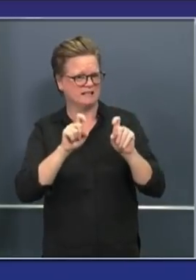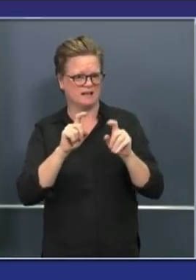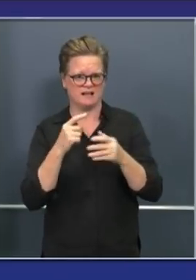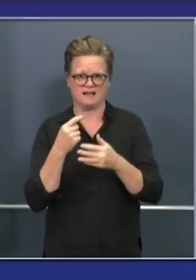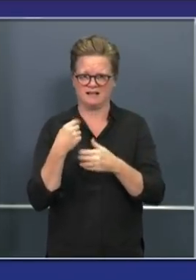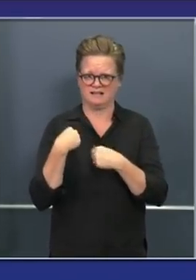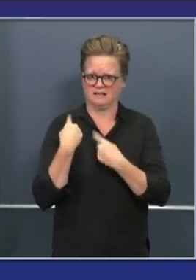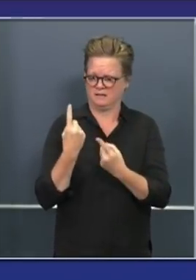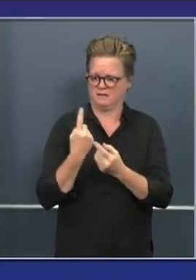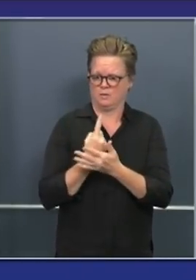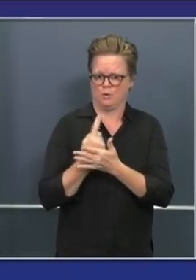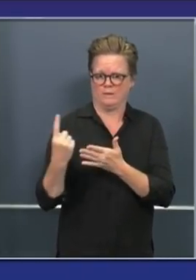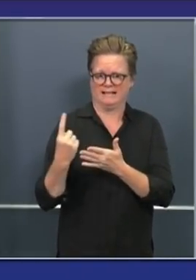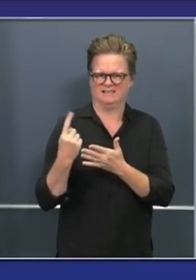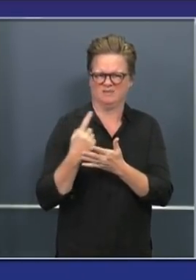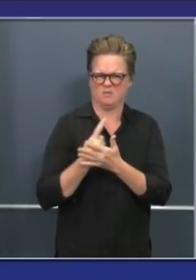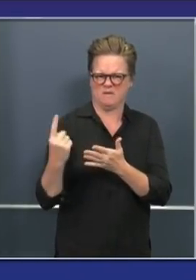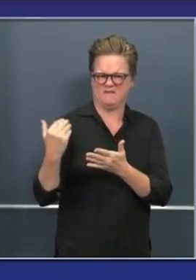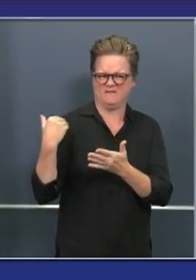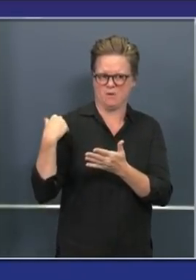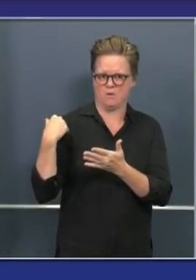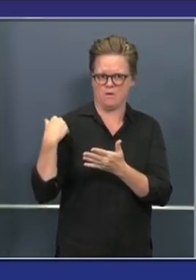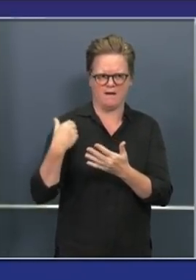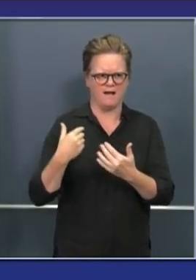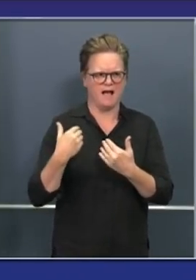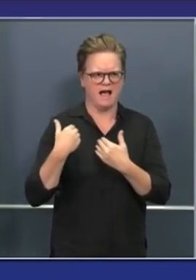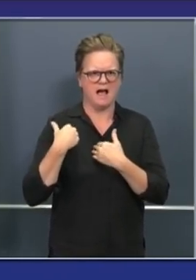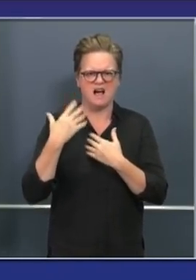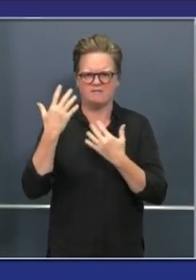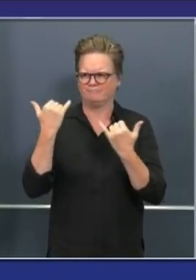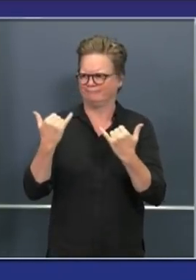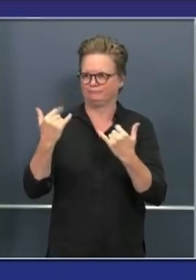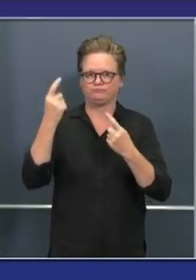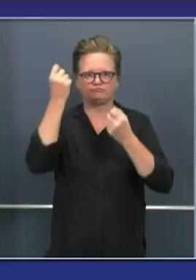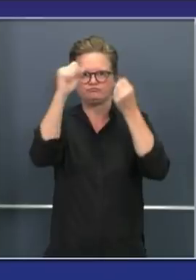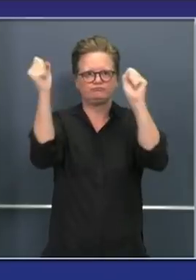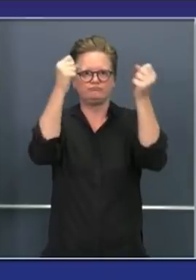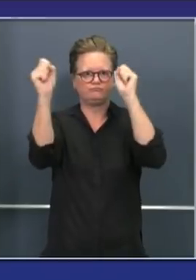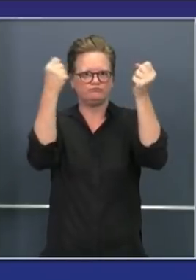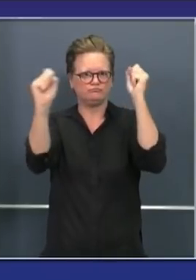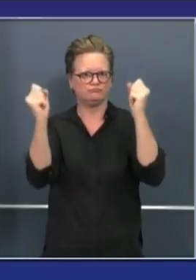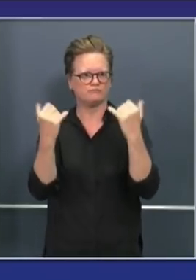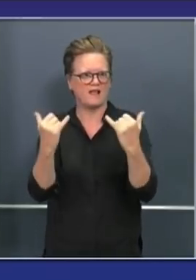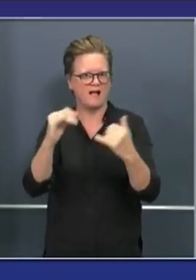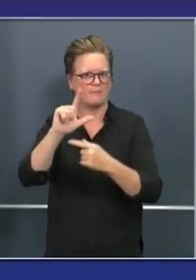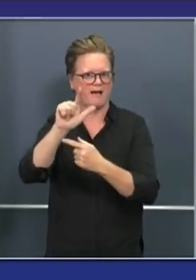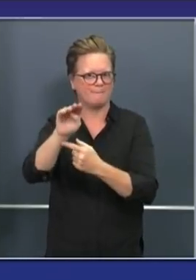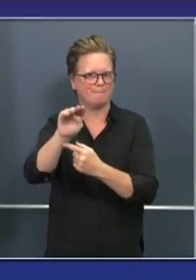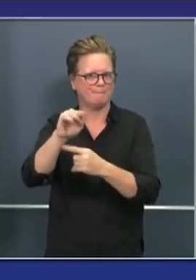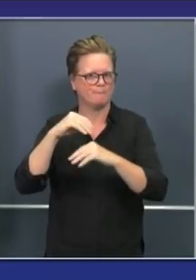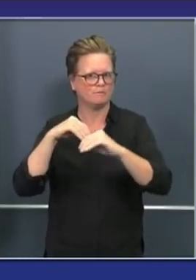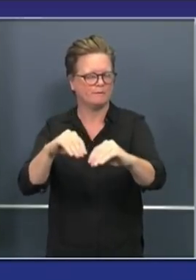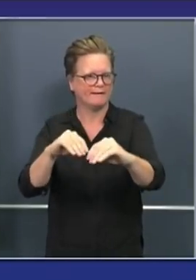WE USE A BAND, YOU USE A 14-DAY BAND OF 14.5. A SEVEN-DAY FIGURE, WE HAD A LOT OF PROTESTS A FEW WEEKS AGO. ARE WE STARTING TO SEE